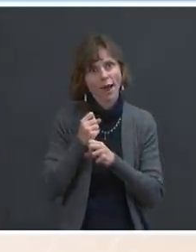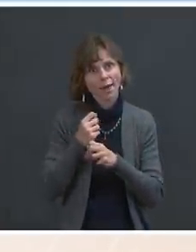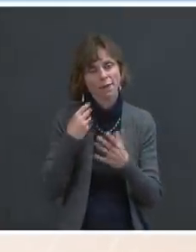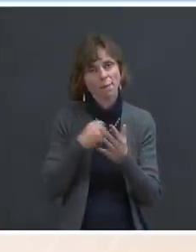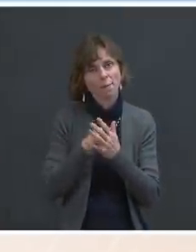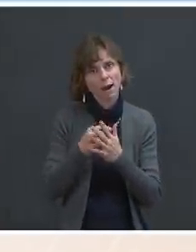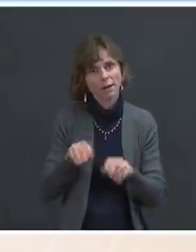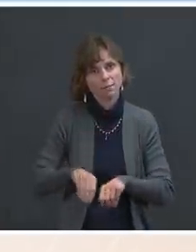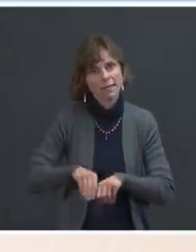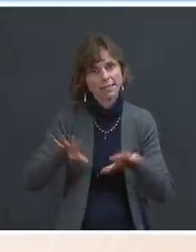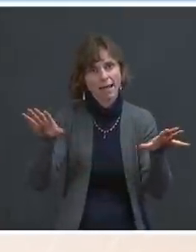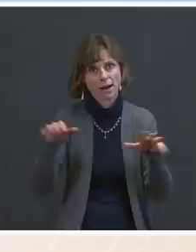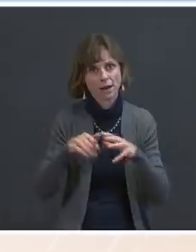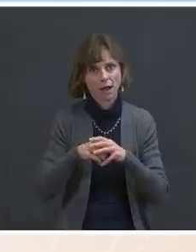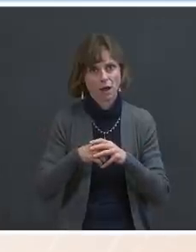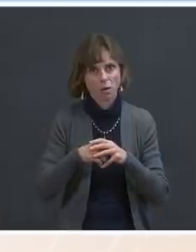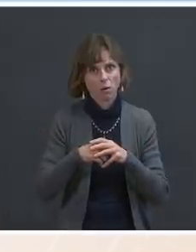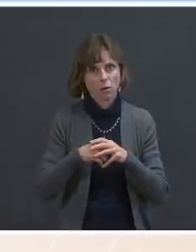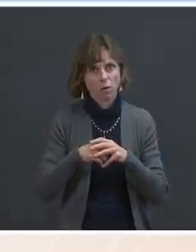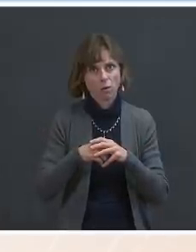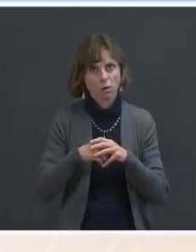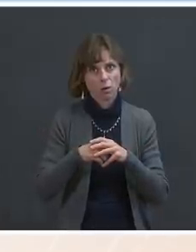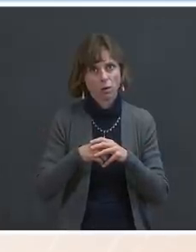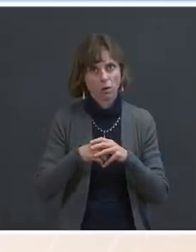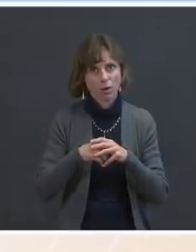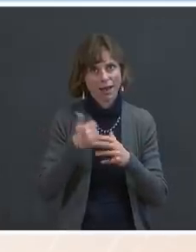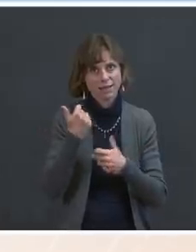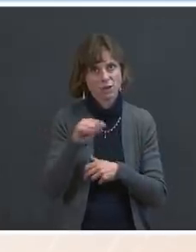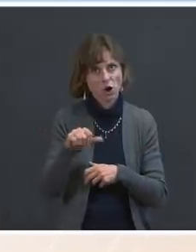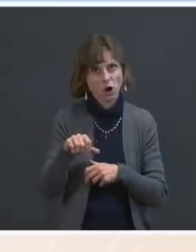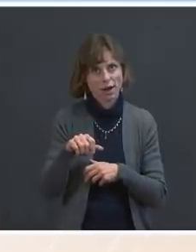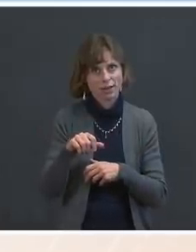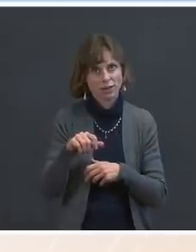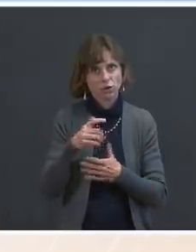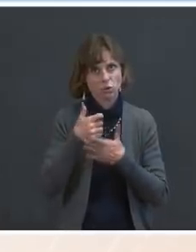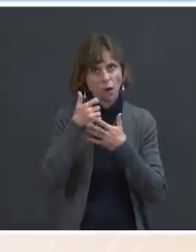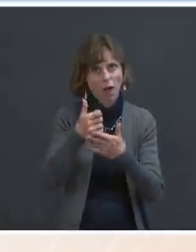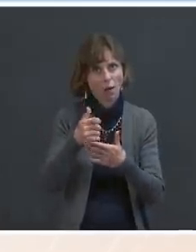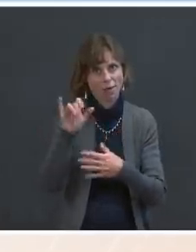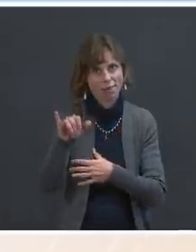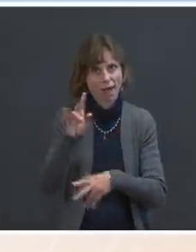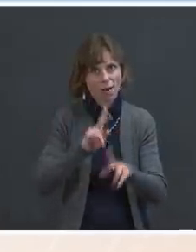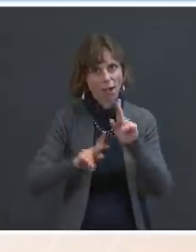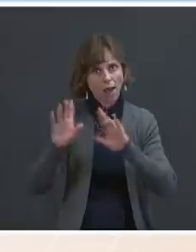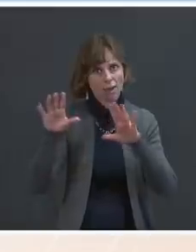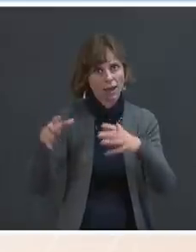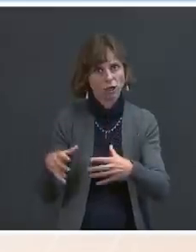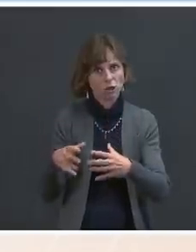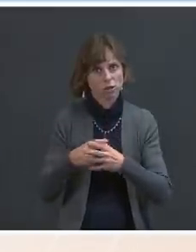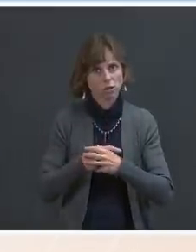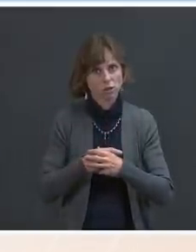does the President plan any executive action or anything else to do -- to help that population? Ms. Psaki: Sorry, I missed part of the last sentence.